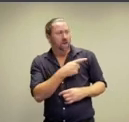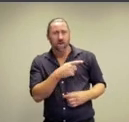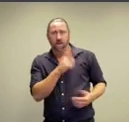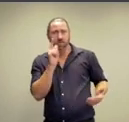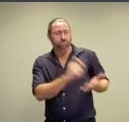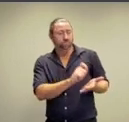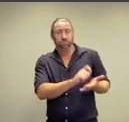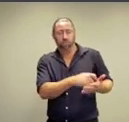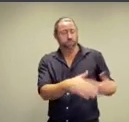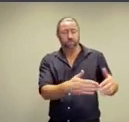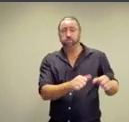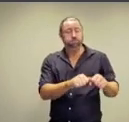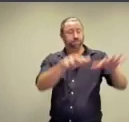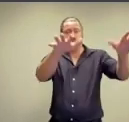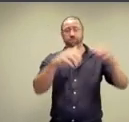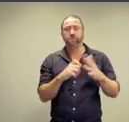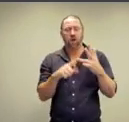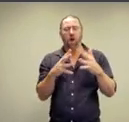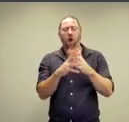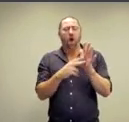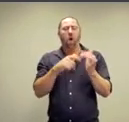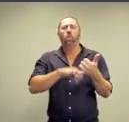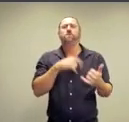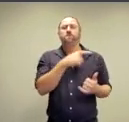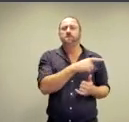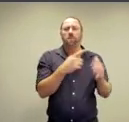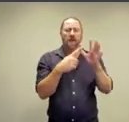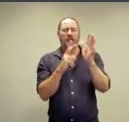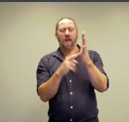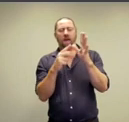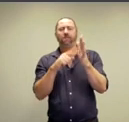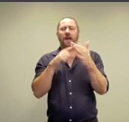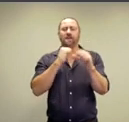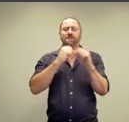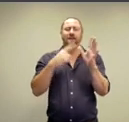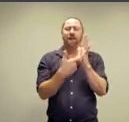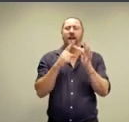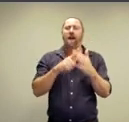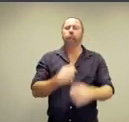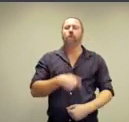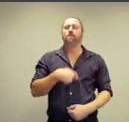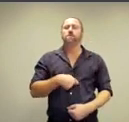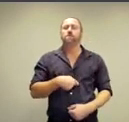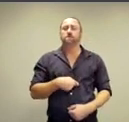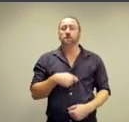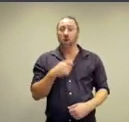essentially so, kind of made his career from this image. Owens really, leather jackets were